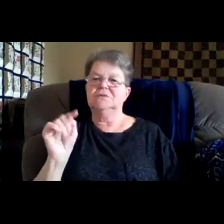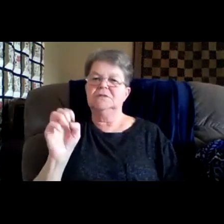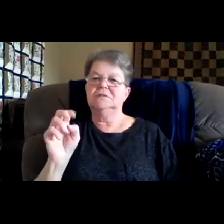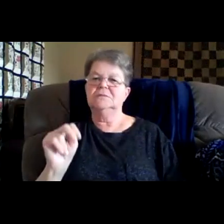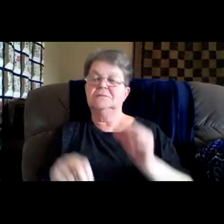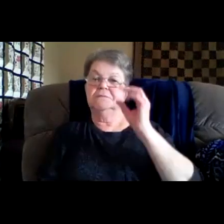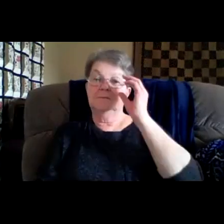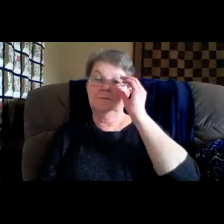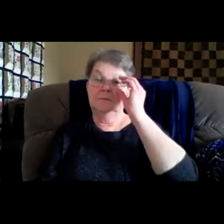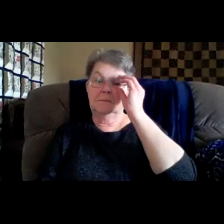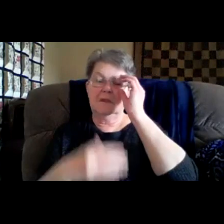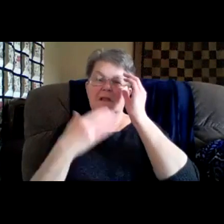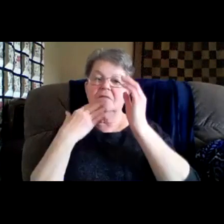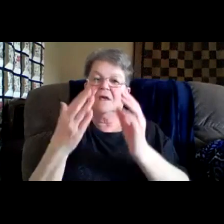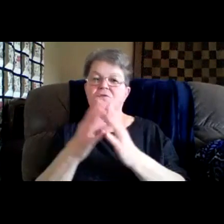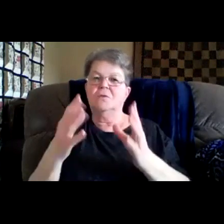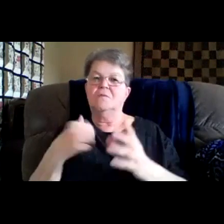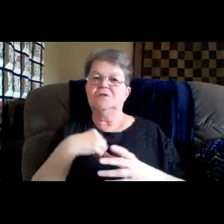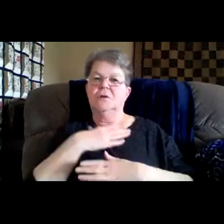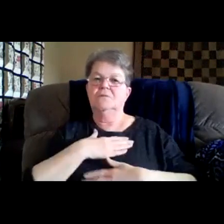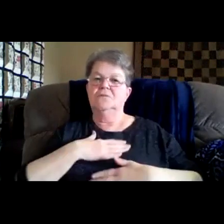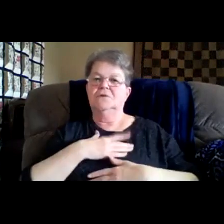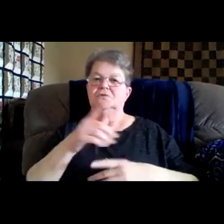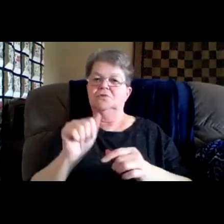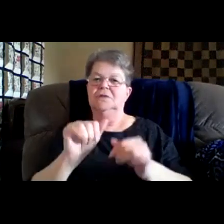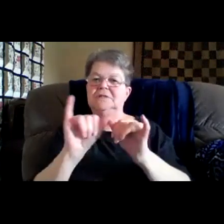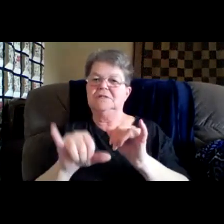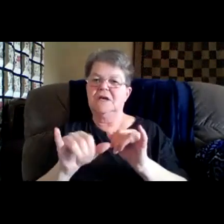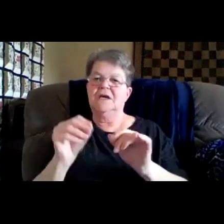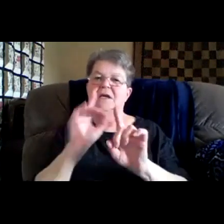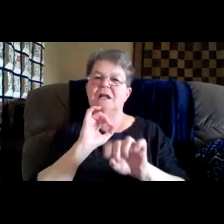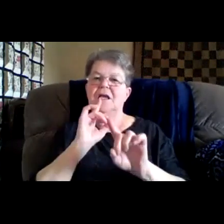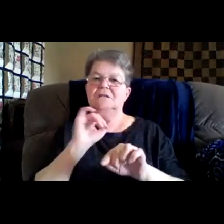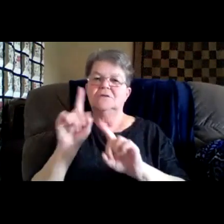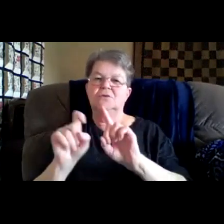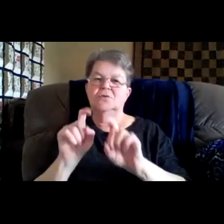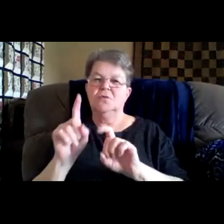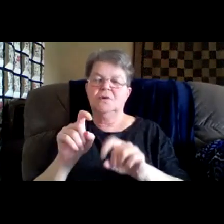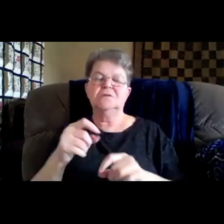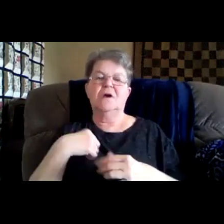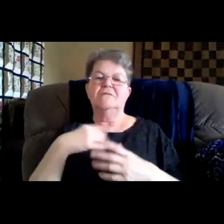[Kristen] Thank you so much. I appreciate that you were able to stay and ask questions. We have lots of activity and lots of questions,